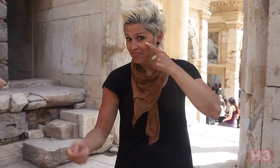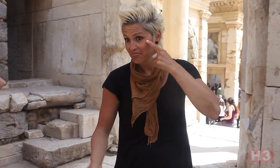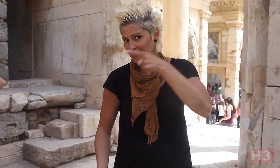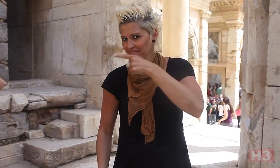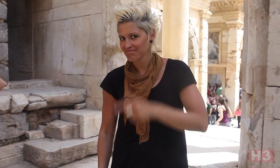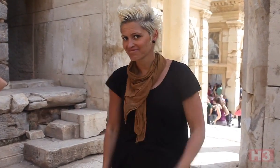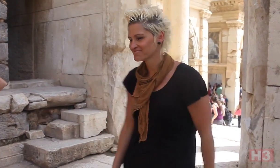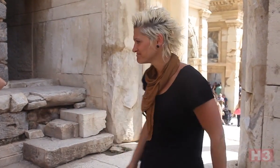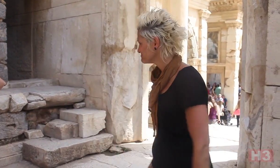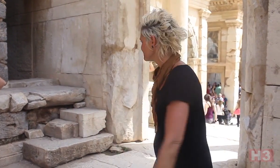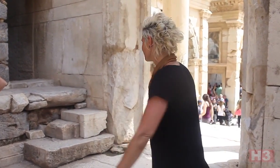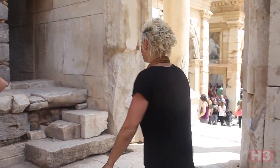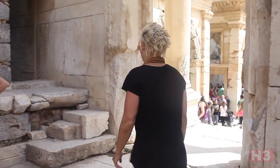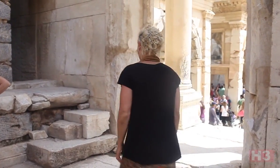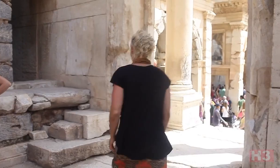Know where? Let’s go find out.